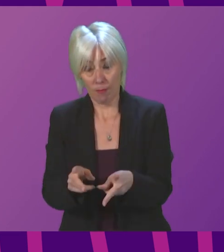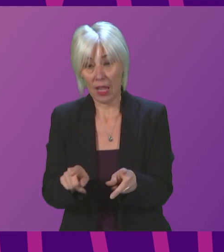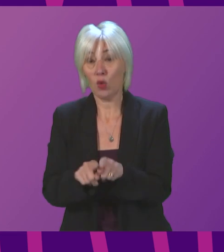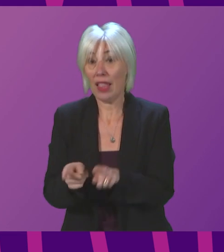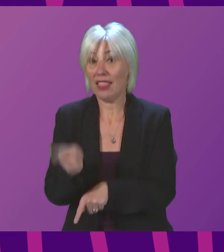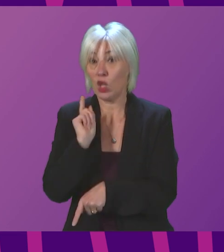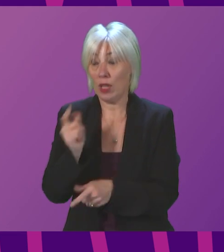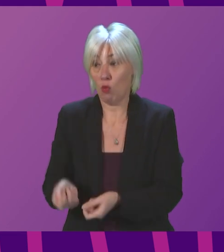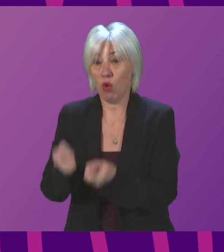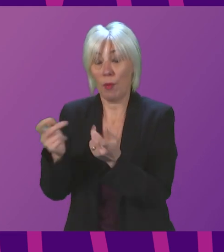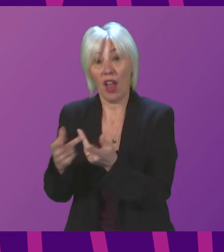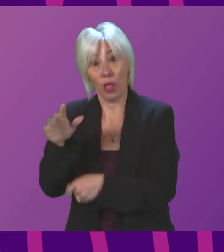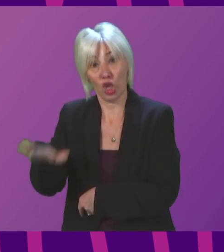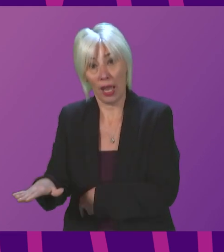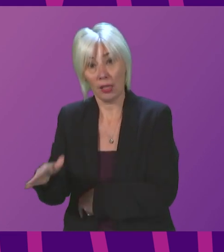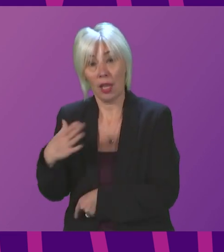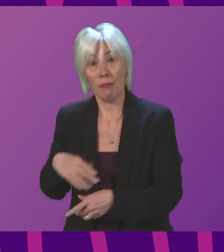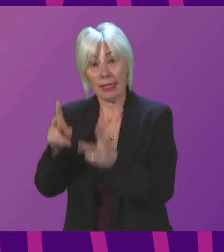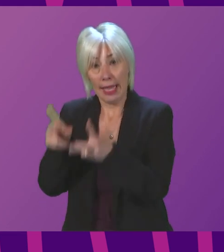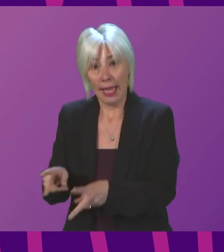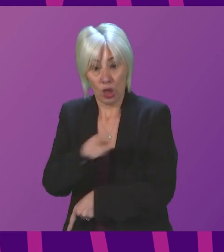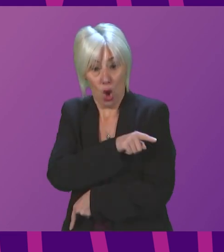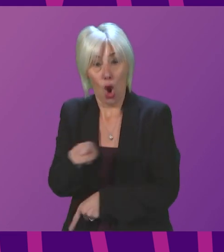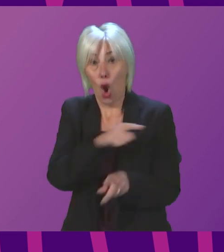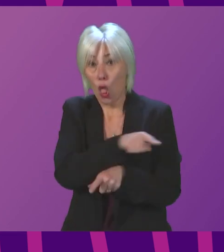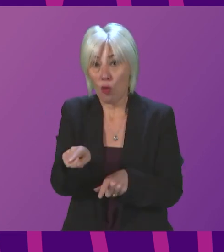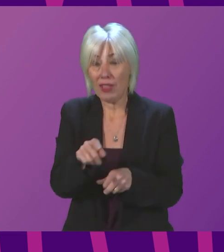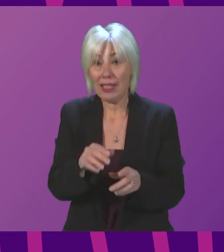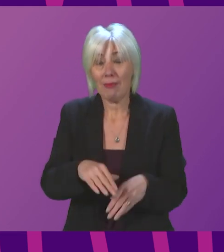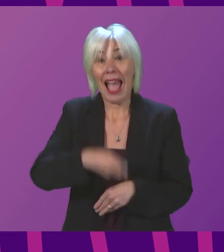week of a child who died with Serratia. All of those high-risk bacteria are linked to